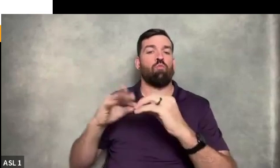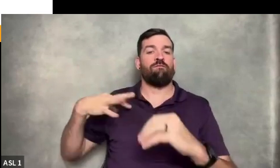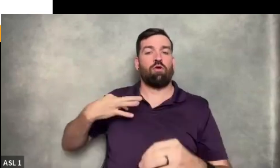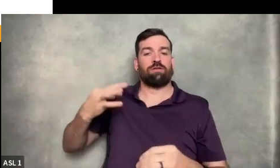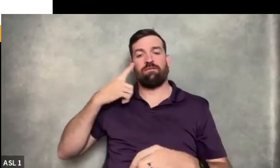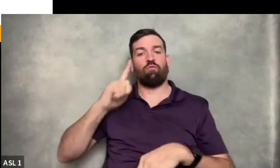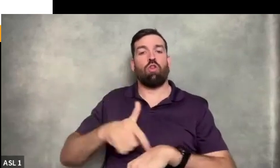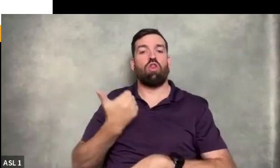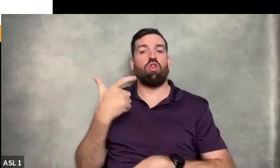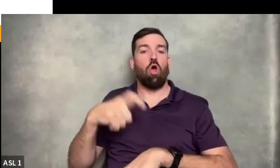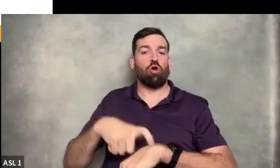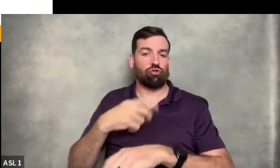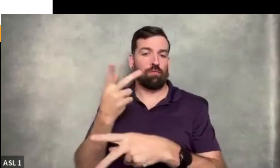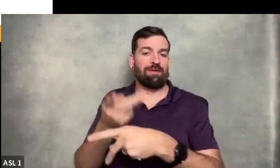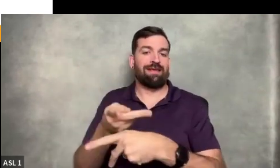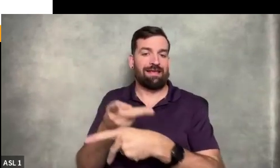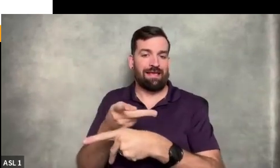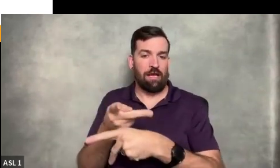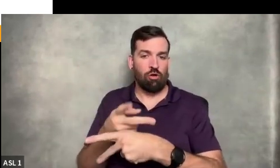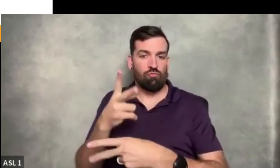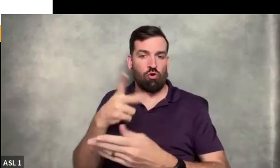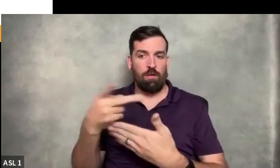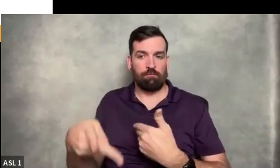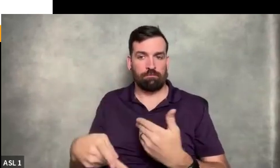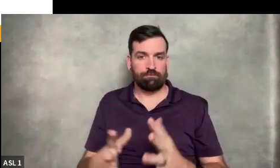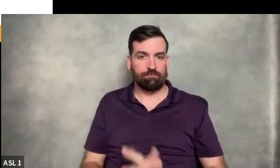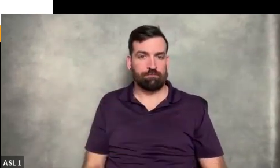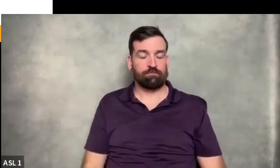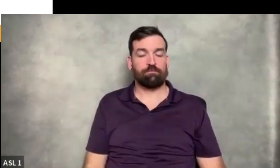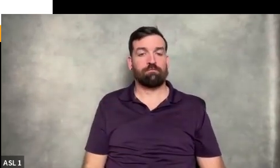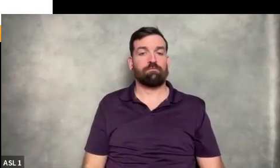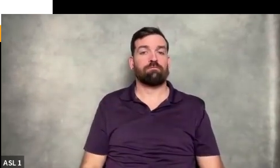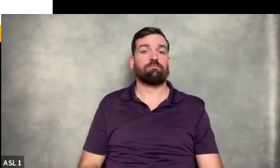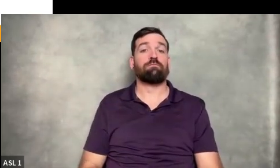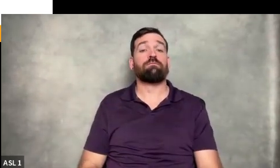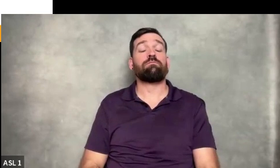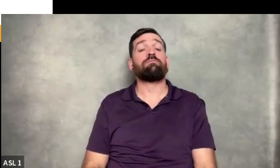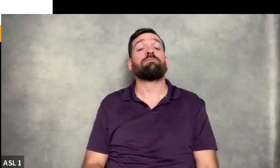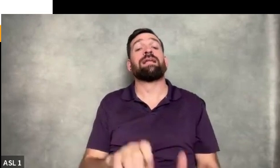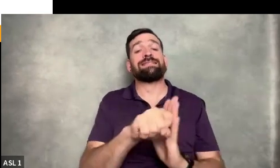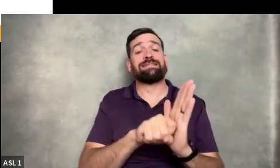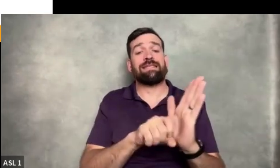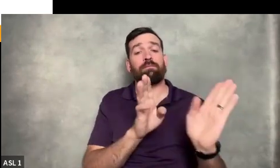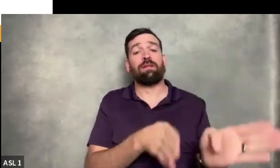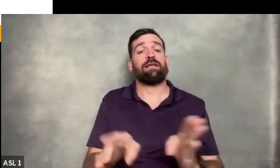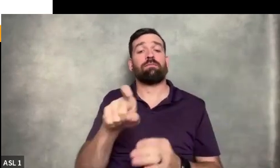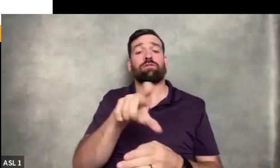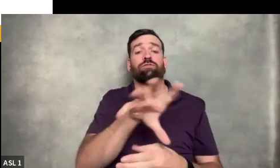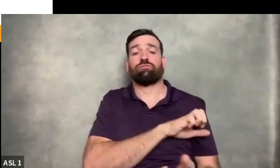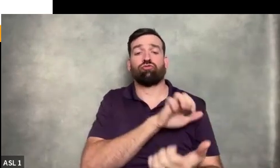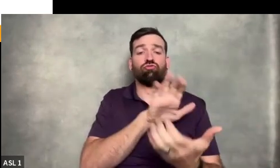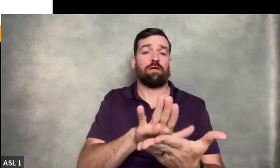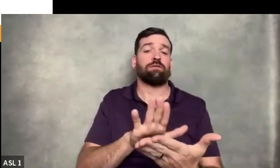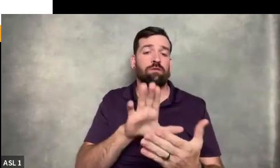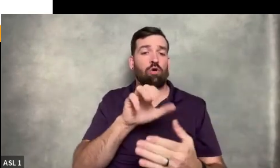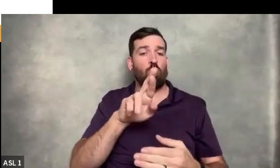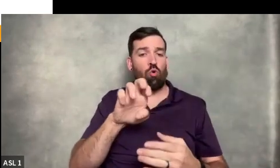Ombudsman program. State plans must also address integrating core programs with ACL's discretionary